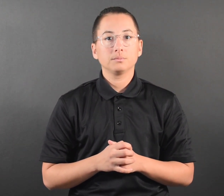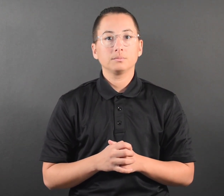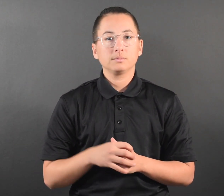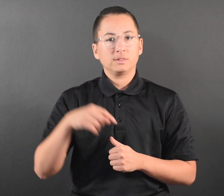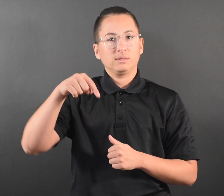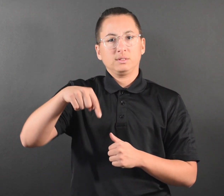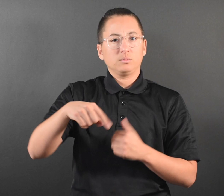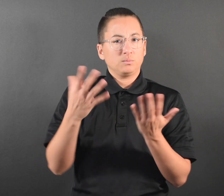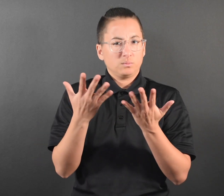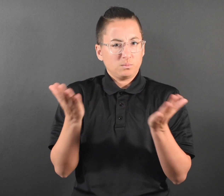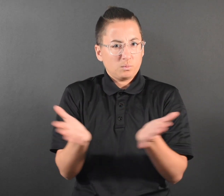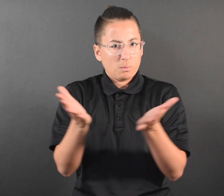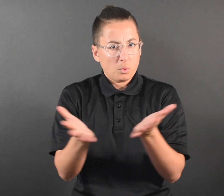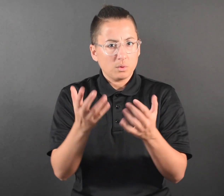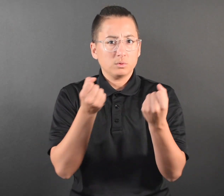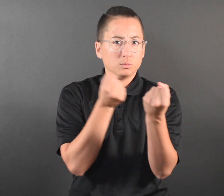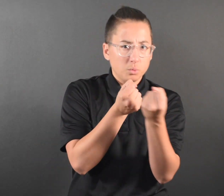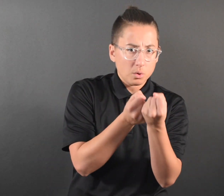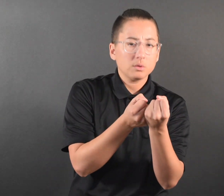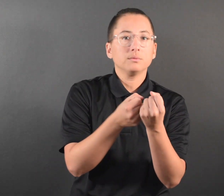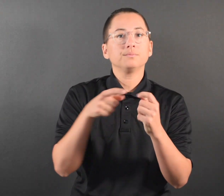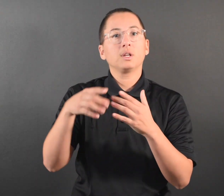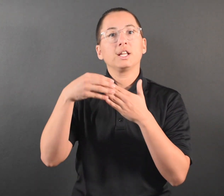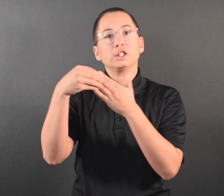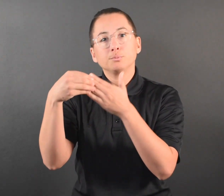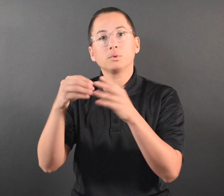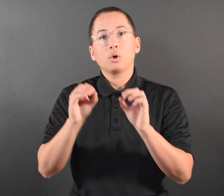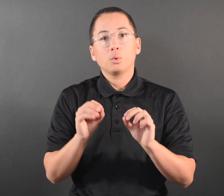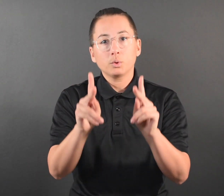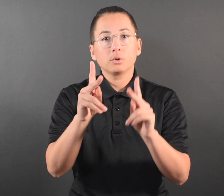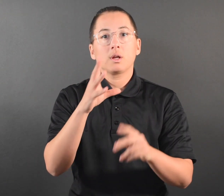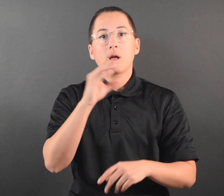It promotes and supports leadership opportunities and outreach programs